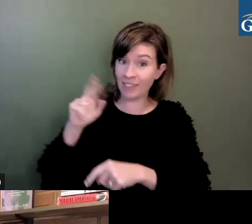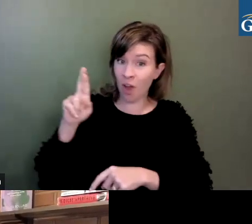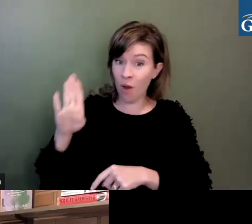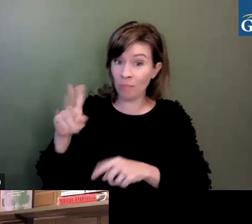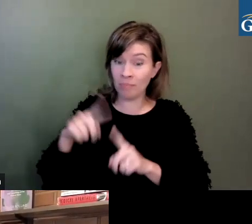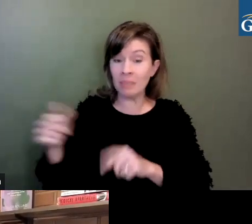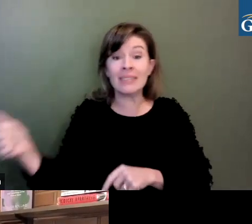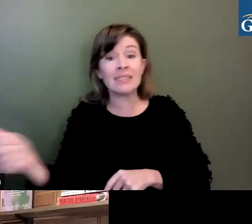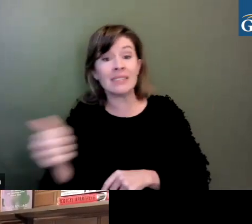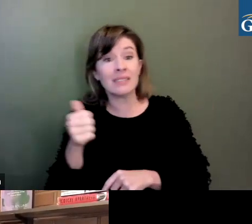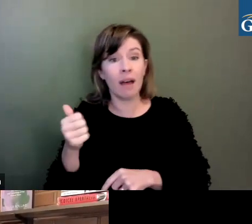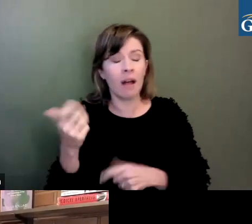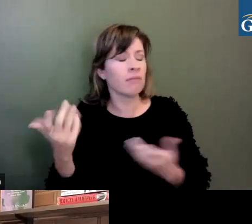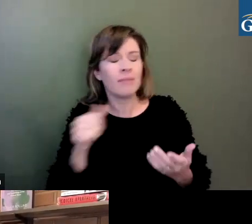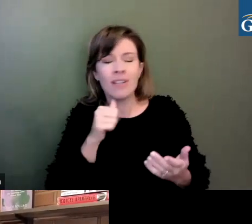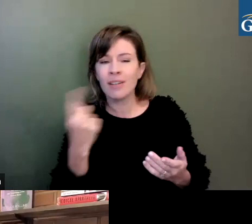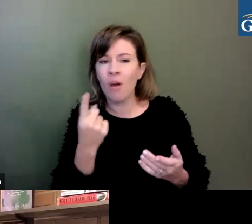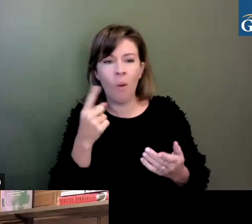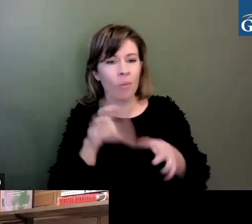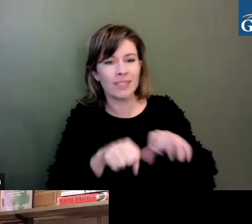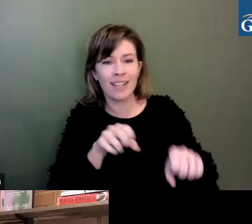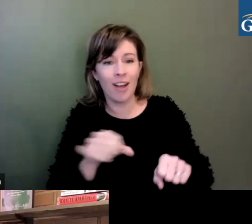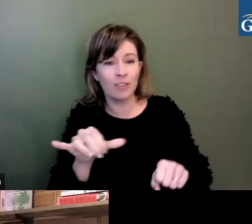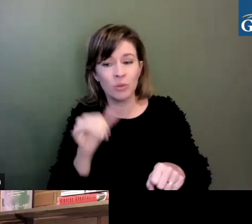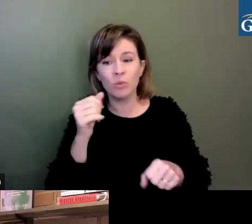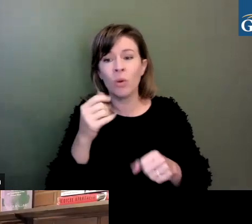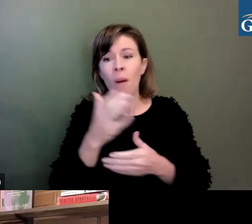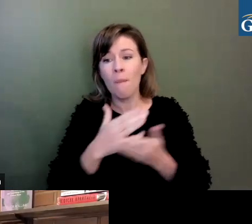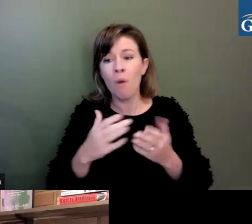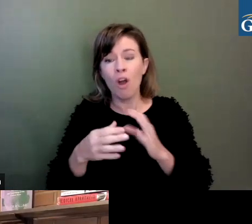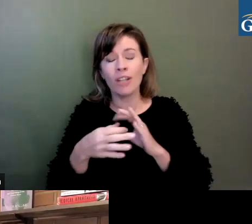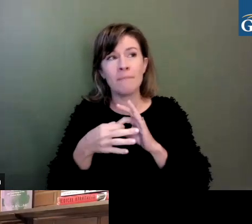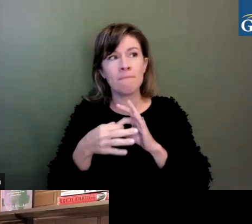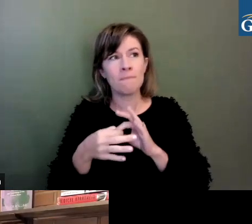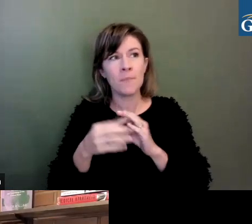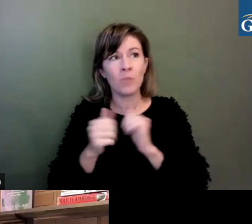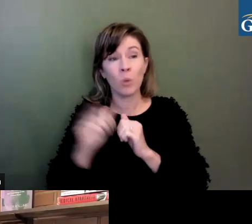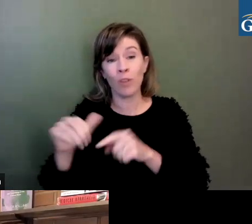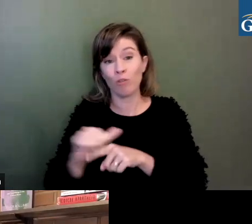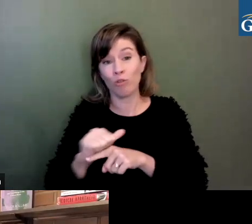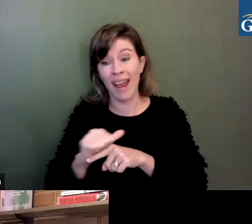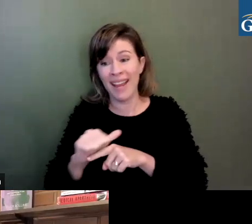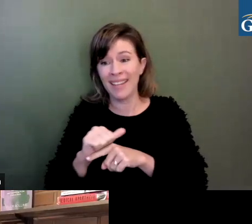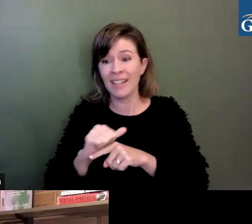. And that has partly to do with kind of the training. I think it's a training for us which for me I think we have